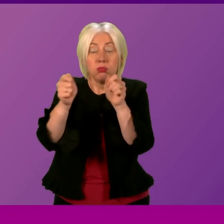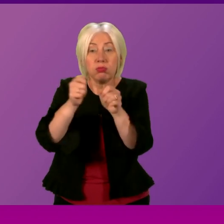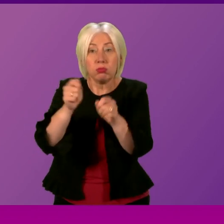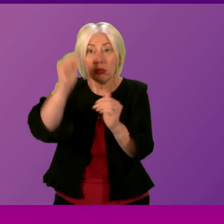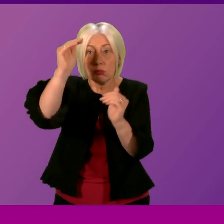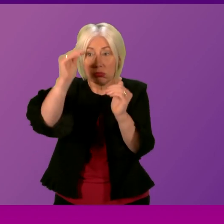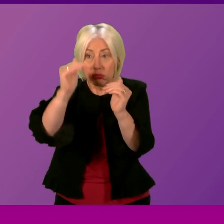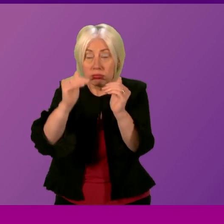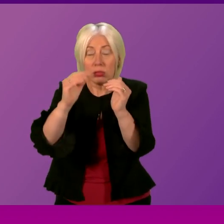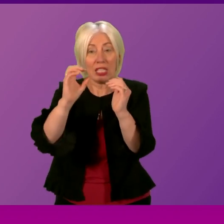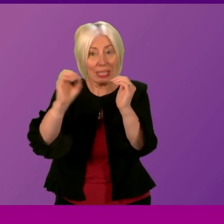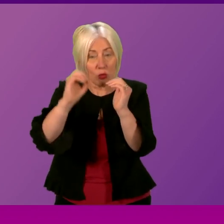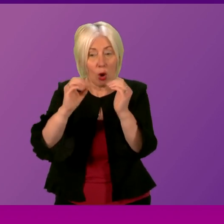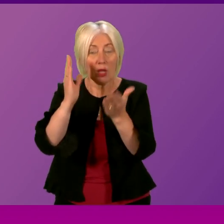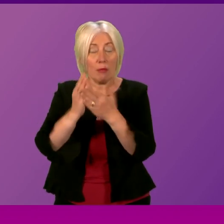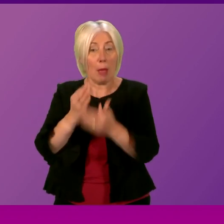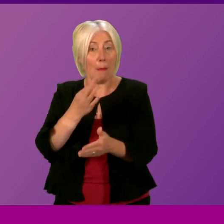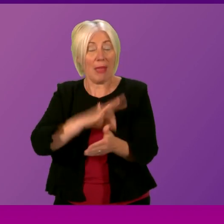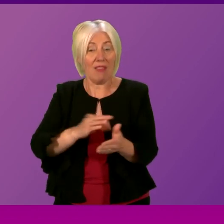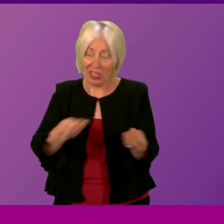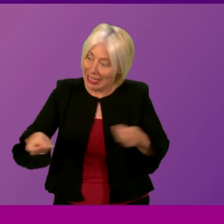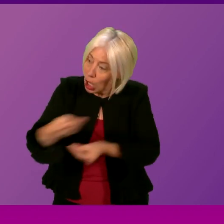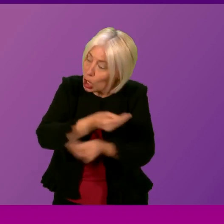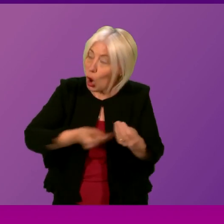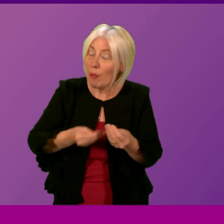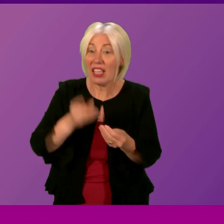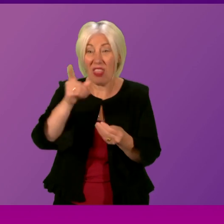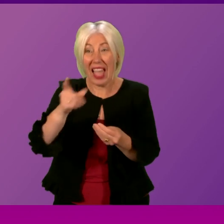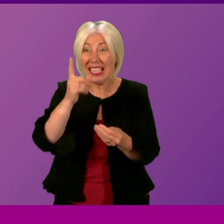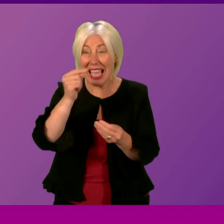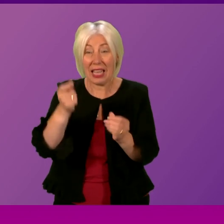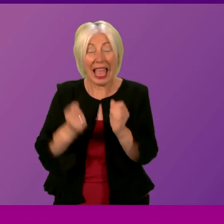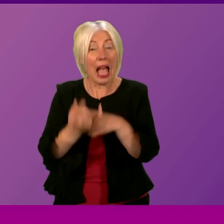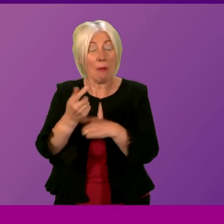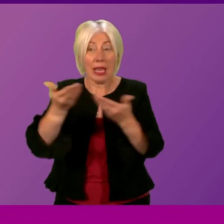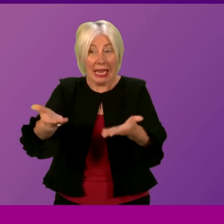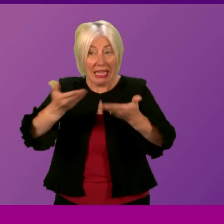the economic benefits and opportunities this transformation could bring in terms of jobs,